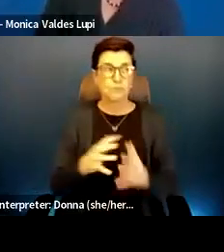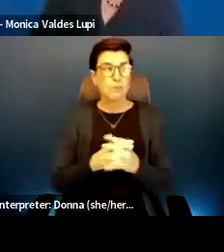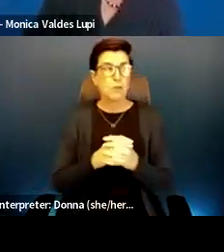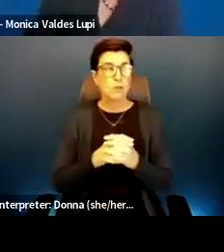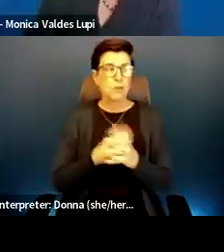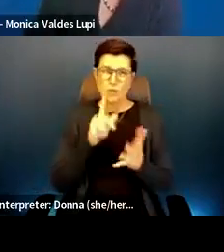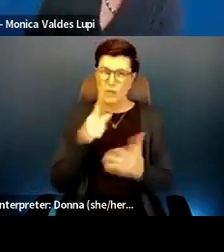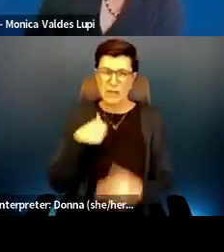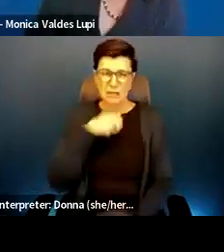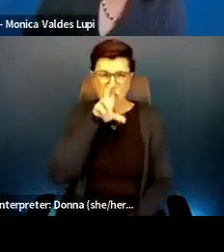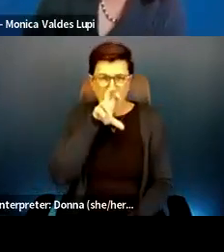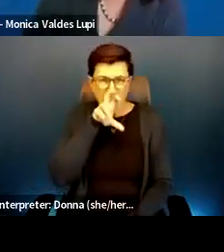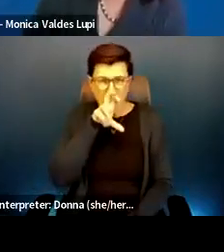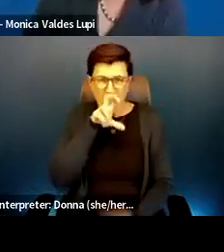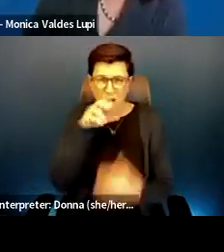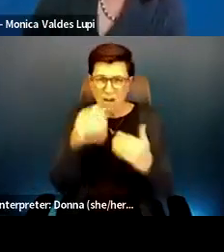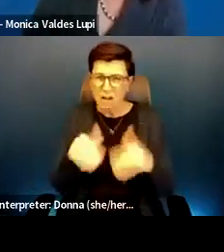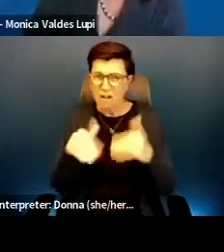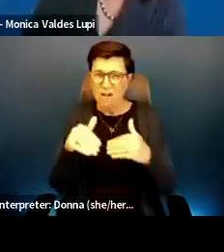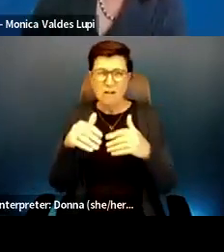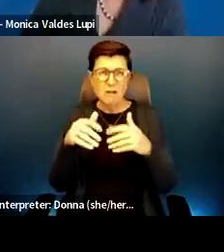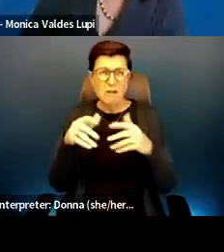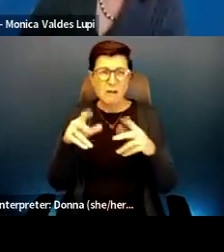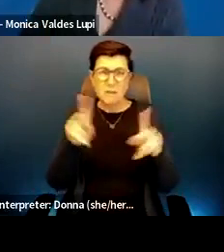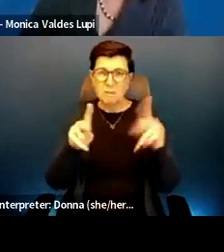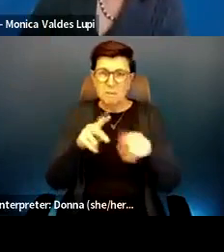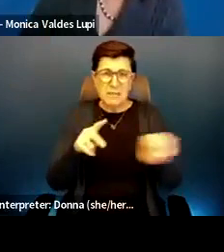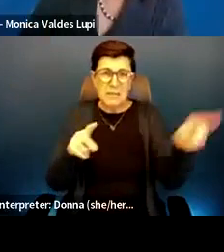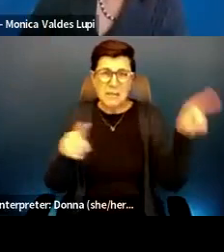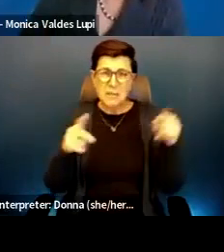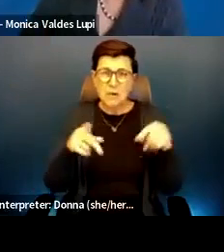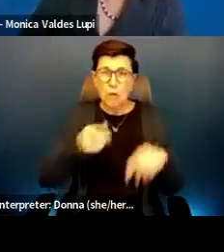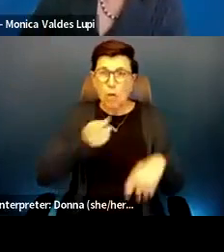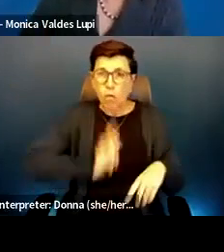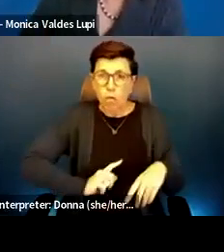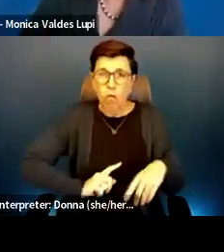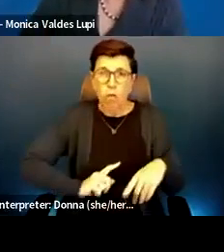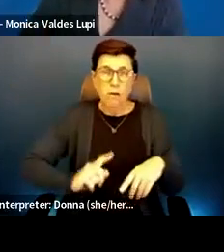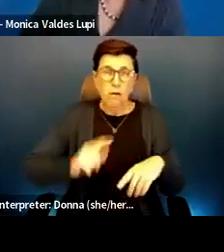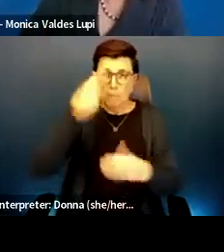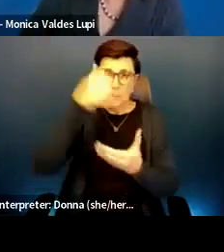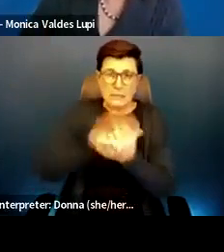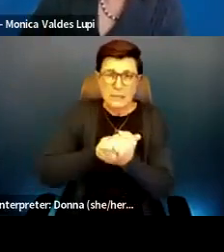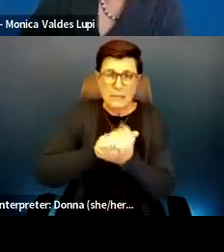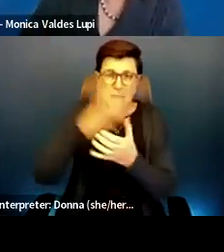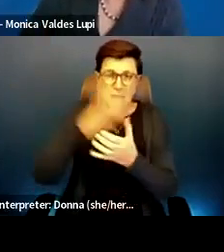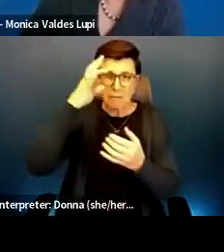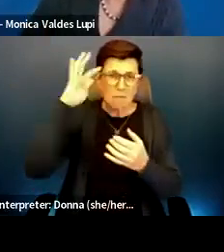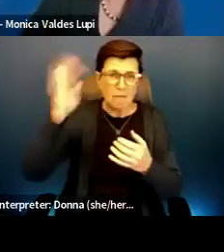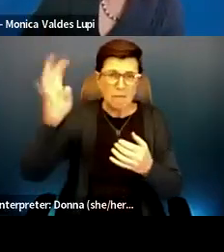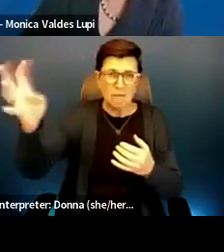of things that take off and people tend to believe, and even almost everything that the CDC releases gets distorted